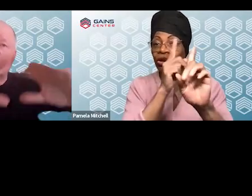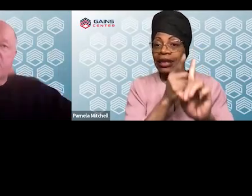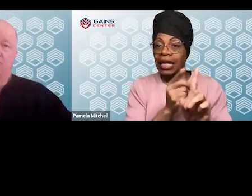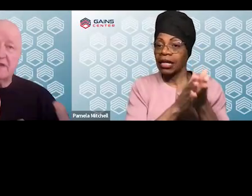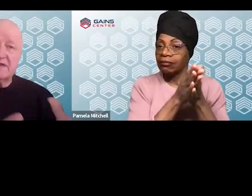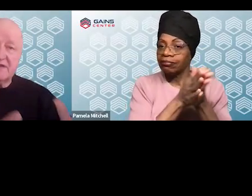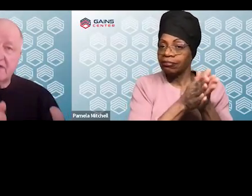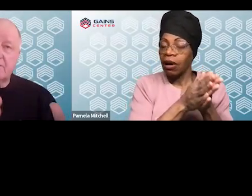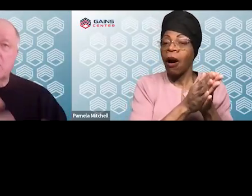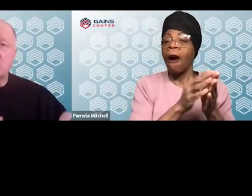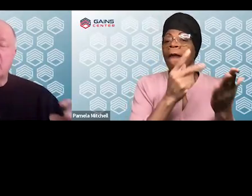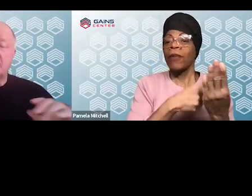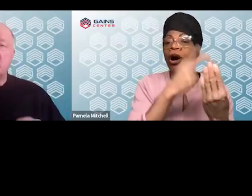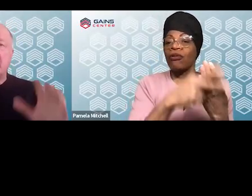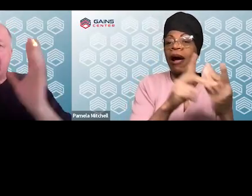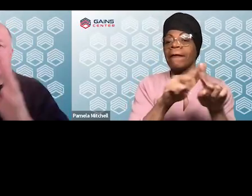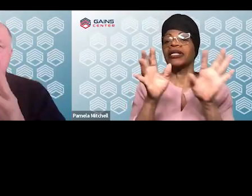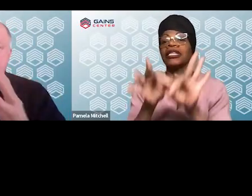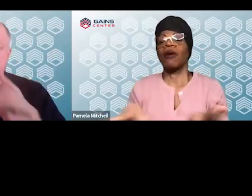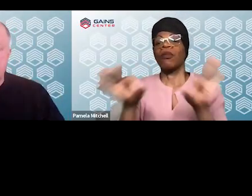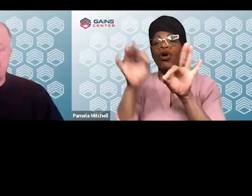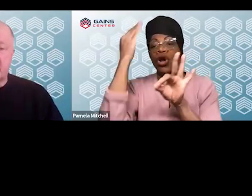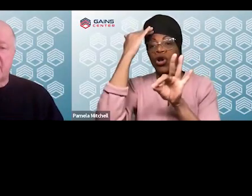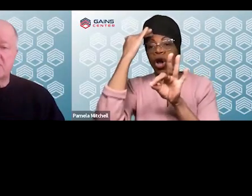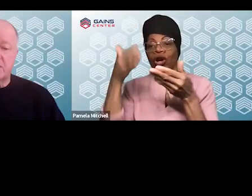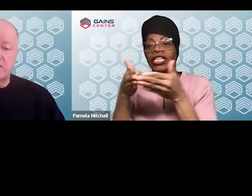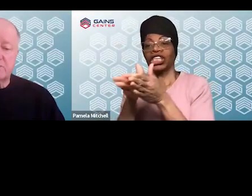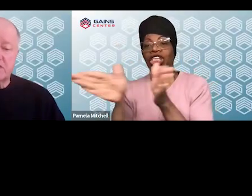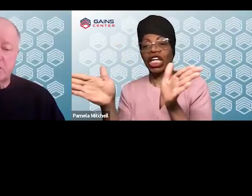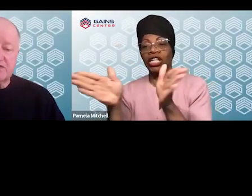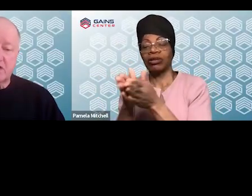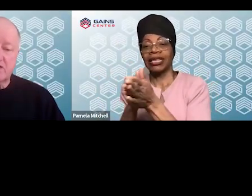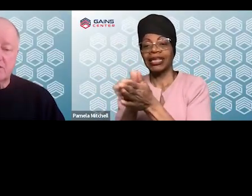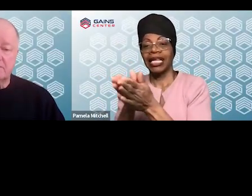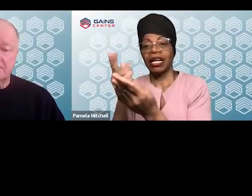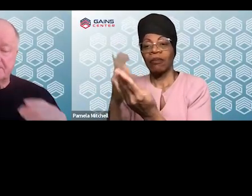between a general incentive program and contingency management, which is much more structured.